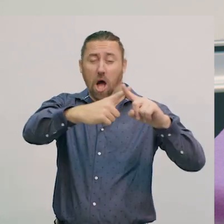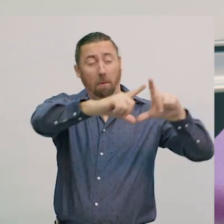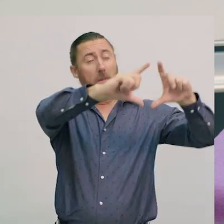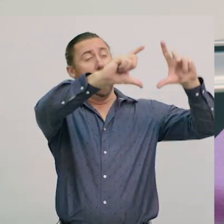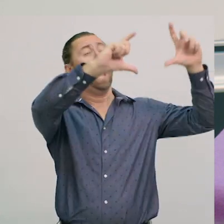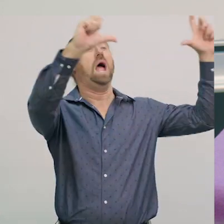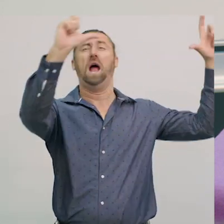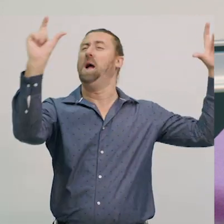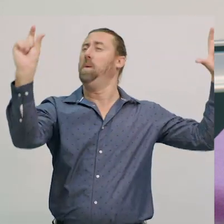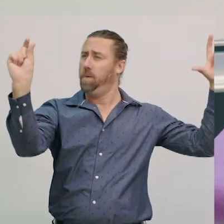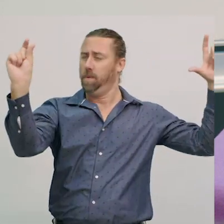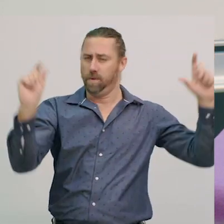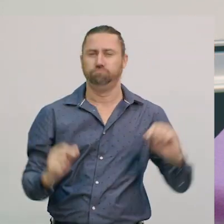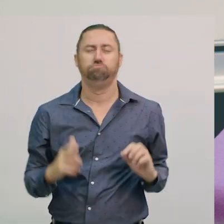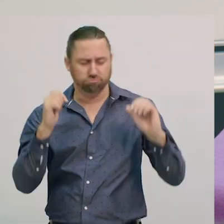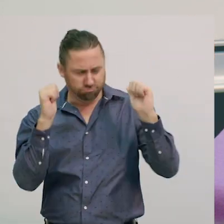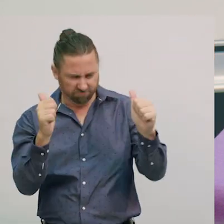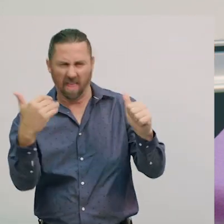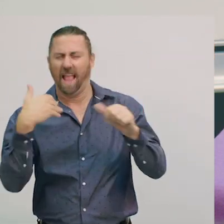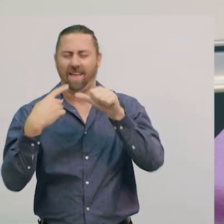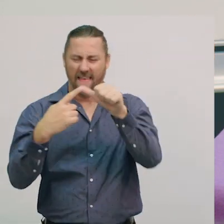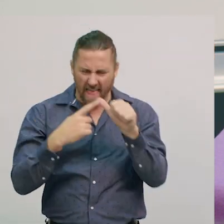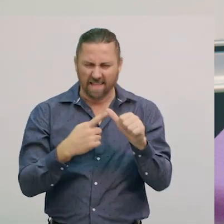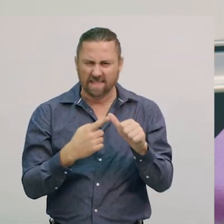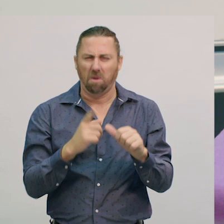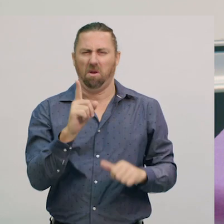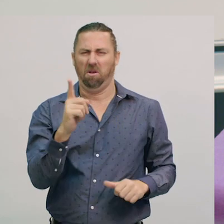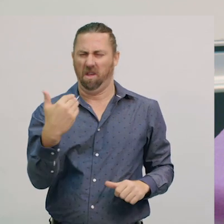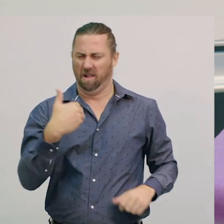It seems that I've answered one question, but created a new one.